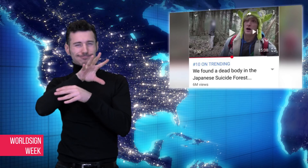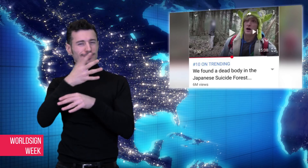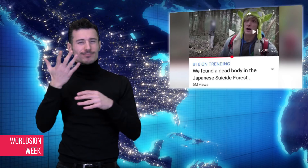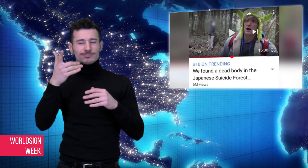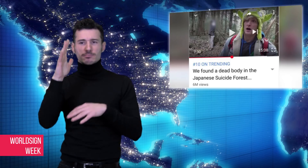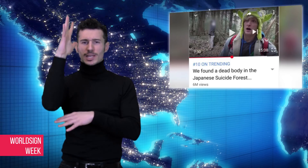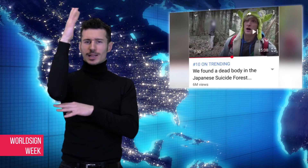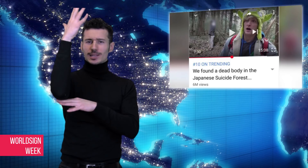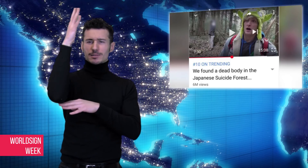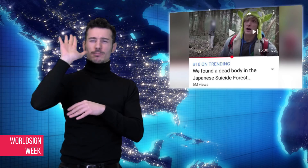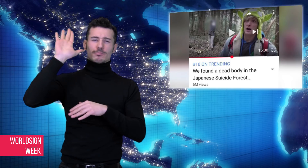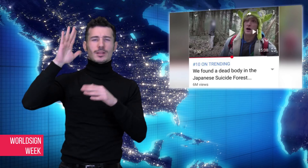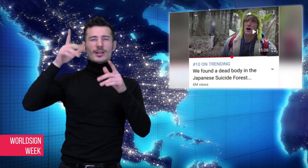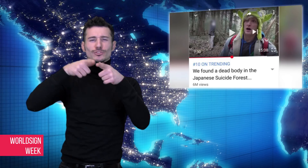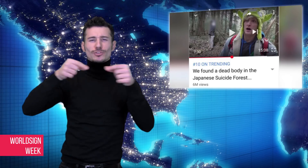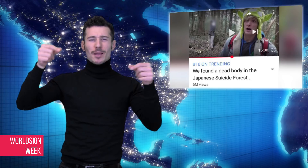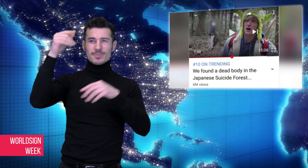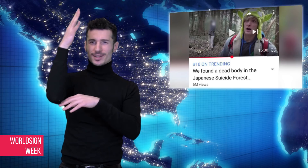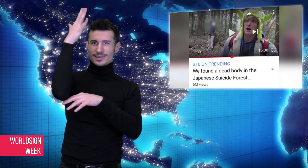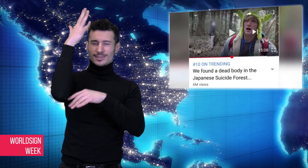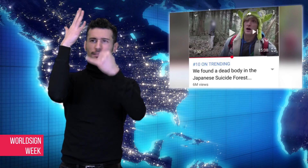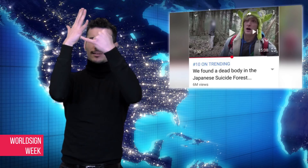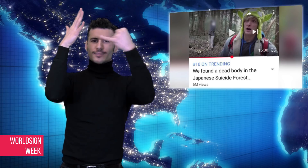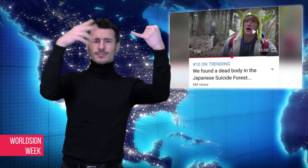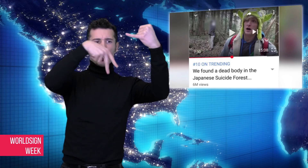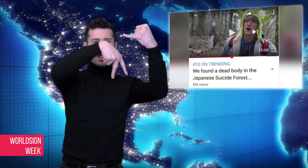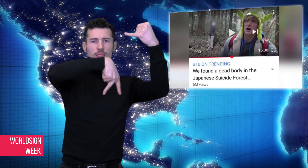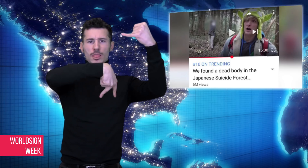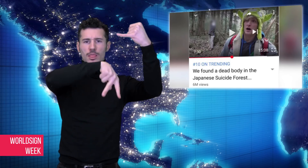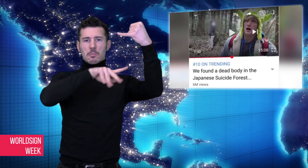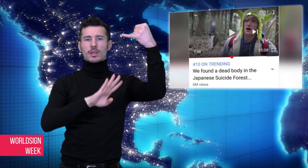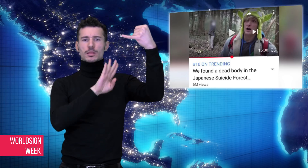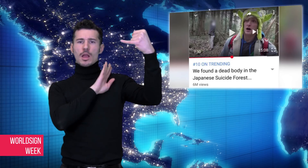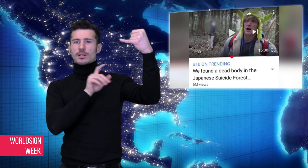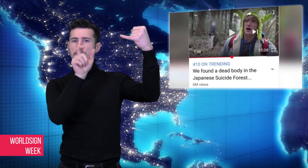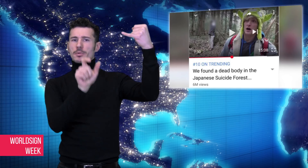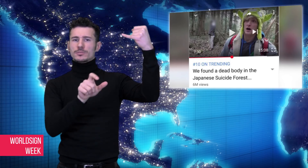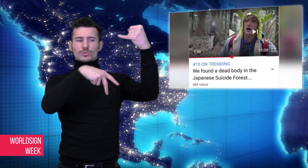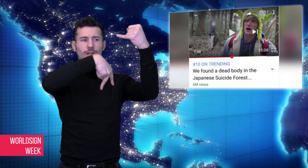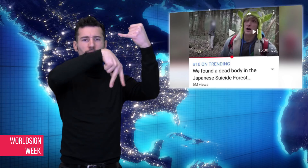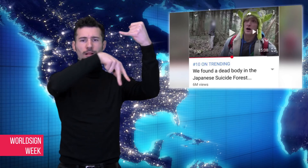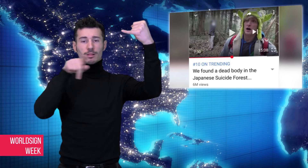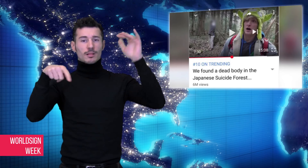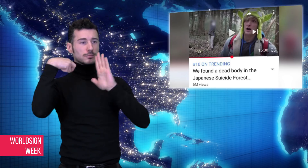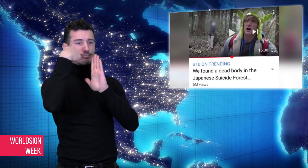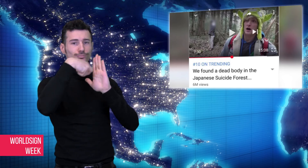original video that was taken down, Paul was walking with a group when they